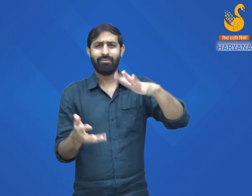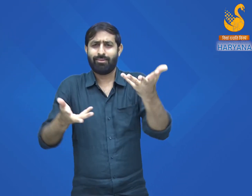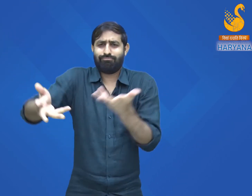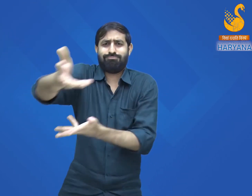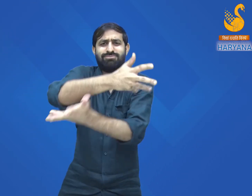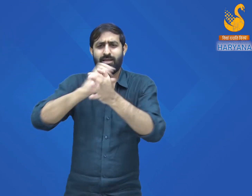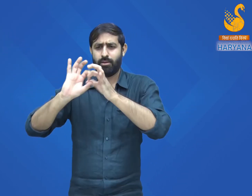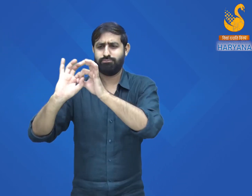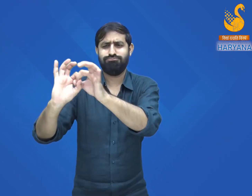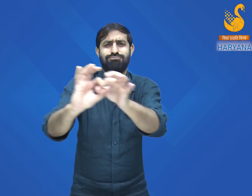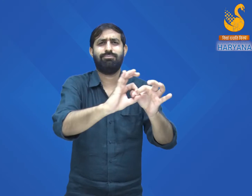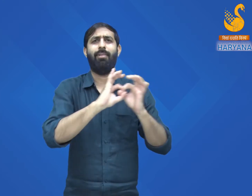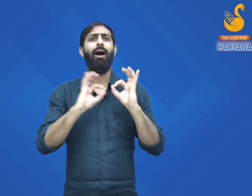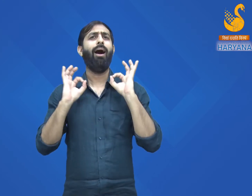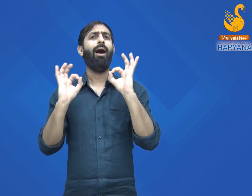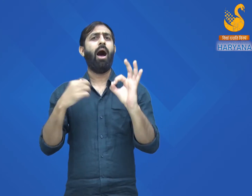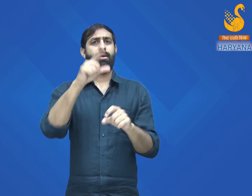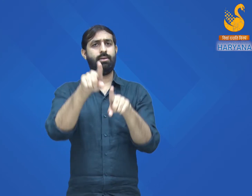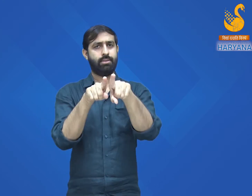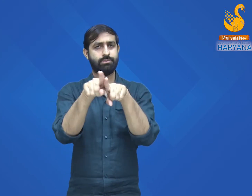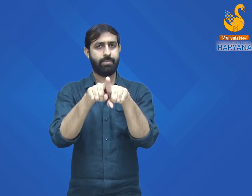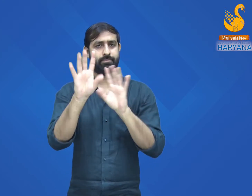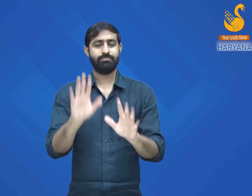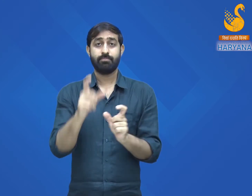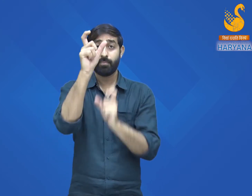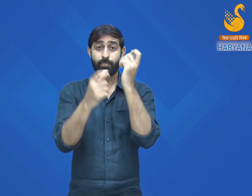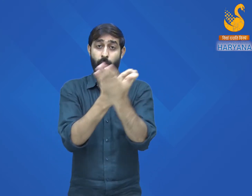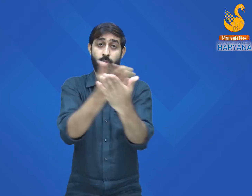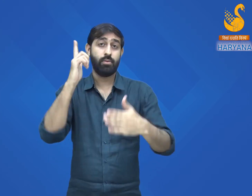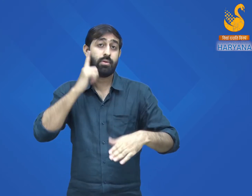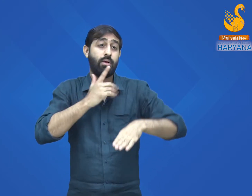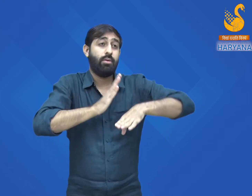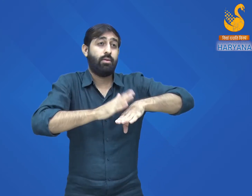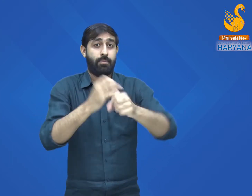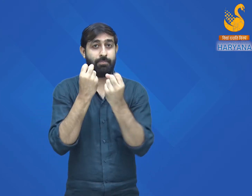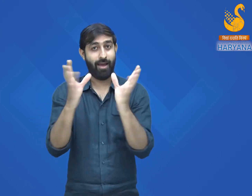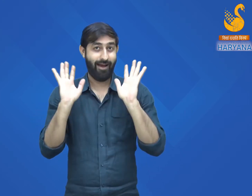to interact with each other respectfully. This is an experience that we all have seen